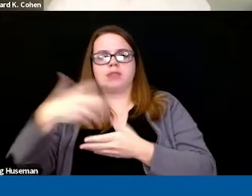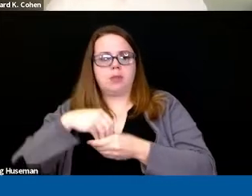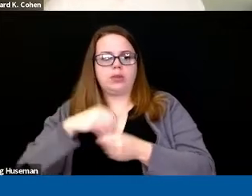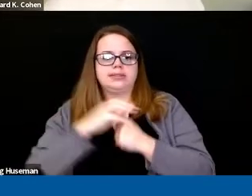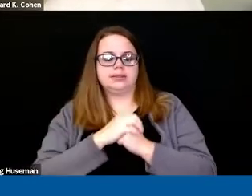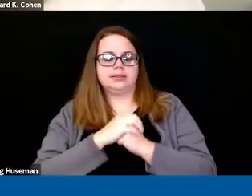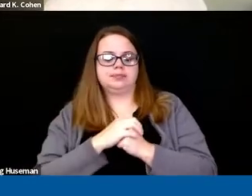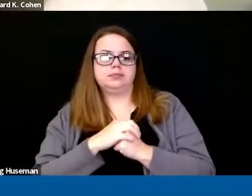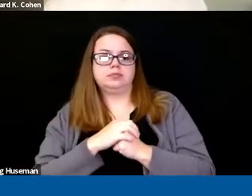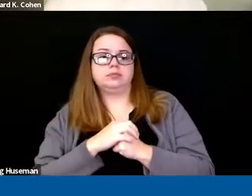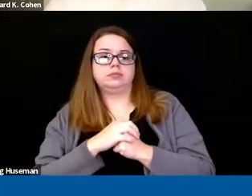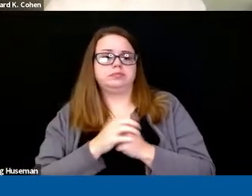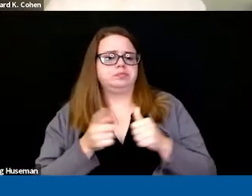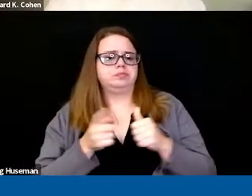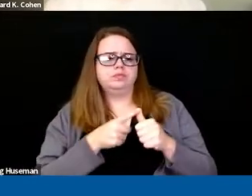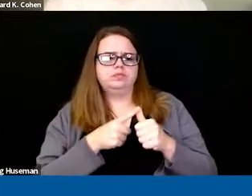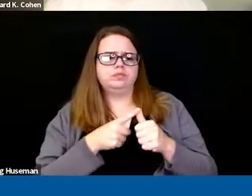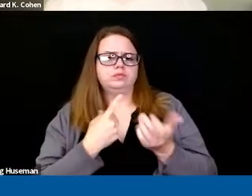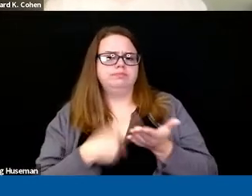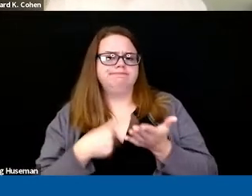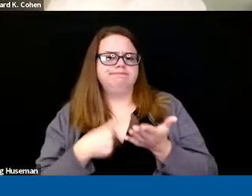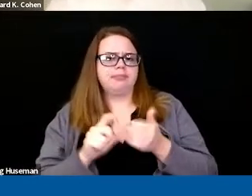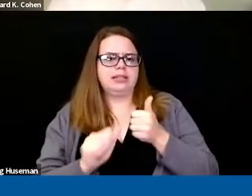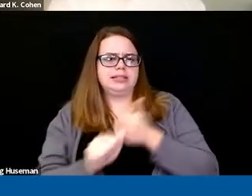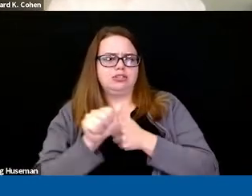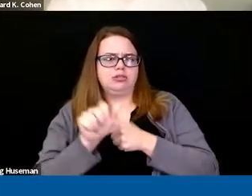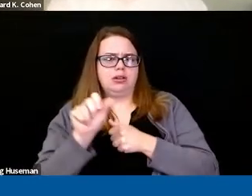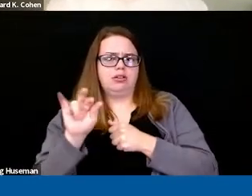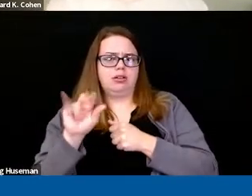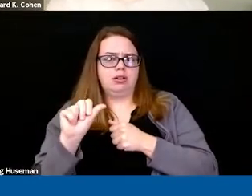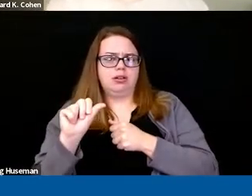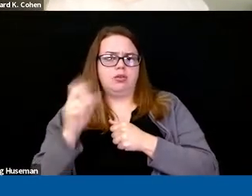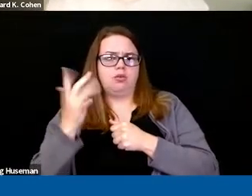So I want to first talk about the dangers of ARIA and why it's important to know and use it right.